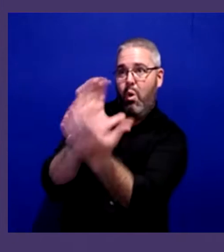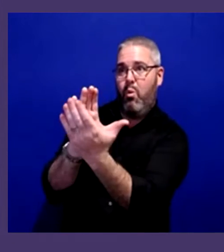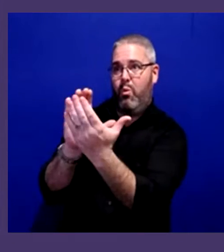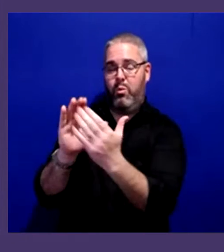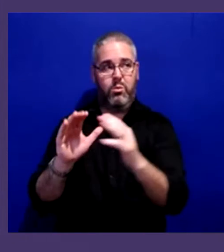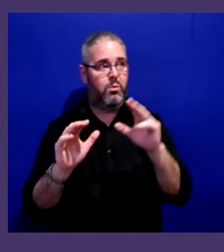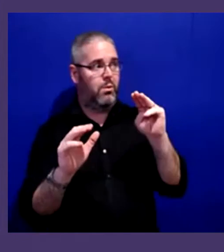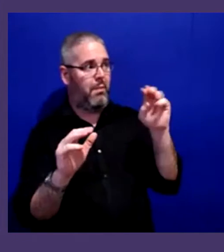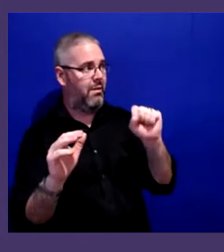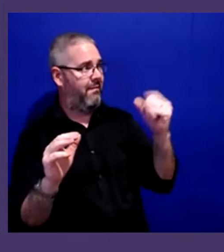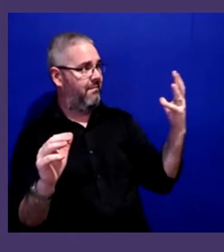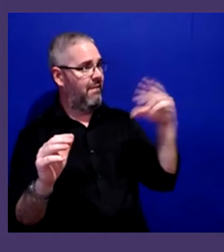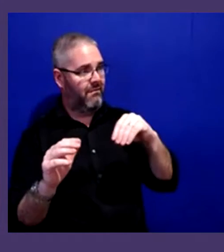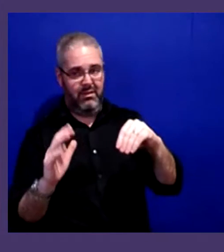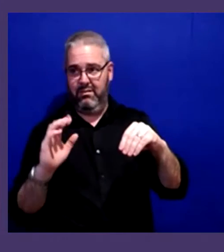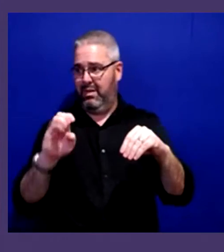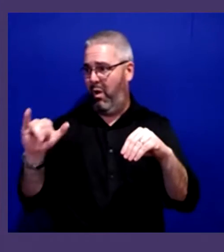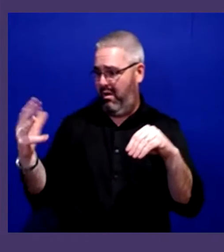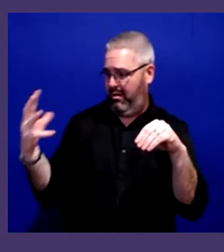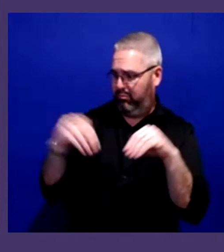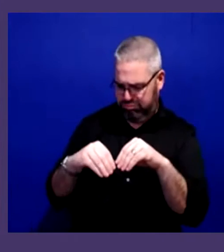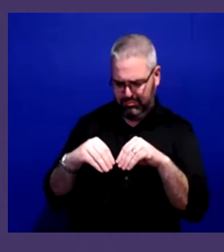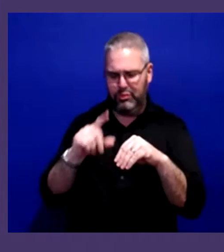this collaboration really aligns to EY's